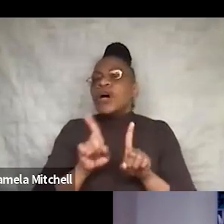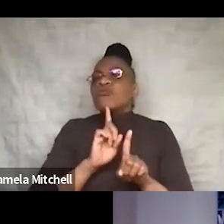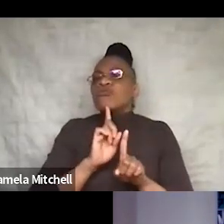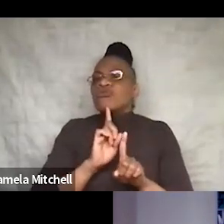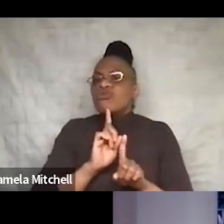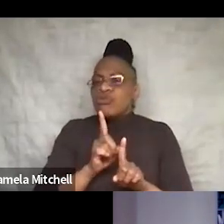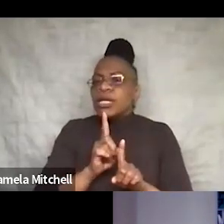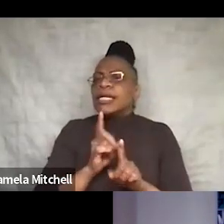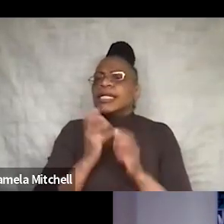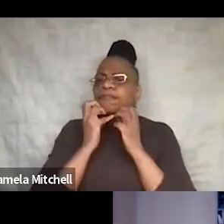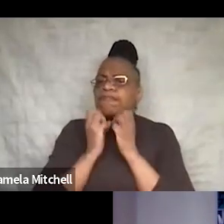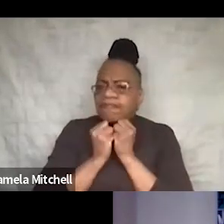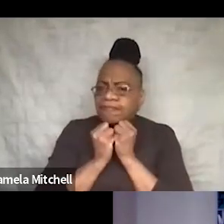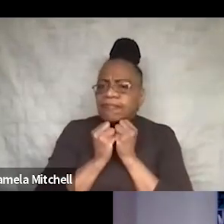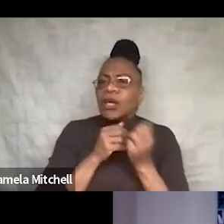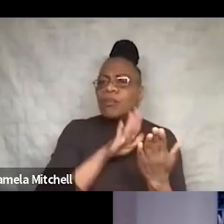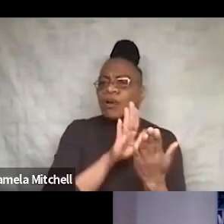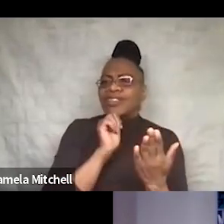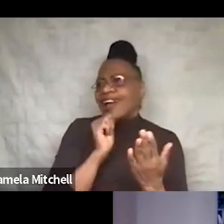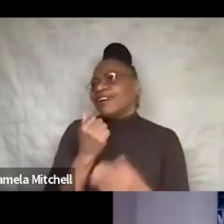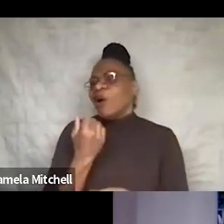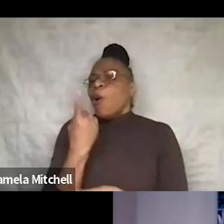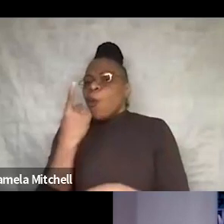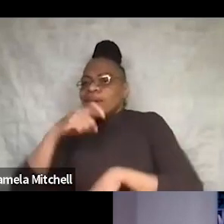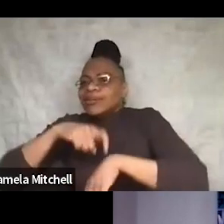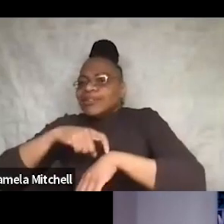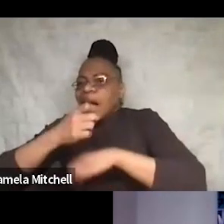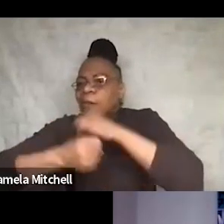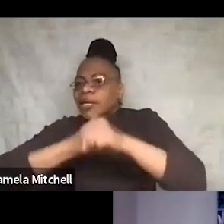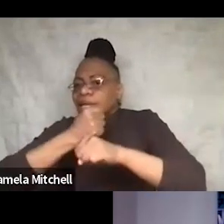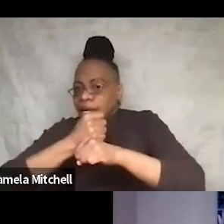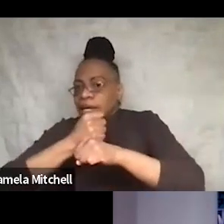so it's not just kind of one time a year, but, you know, a lot of times, I end up coming in,